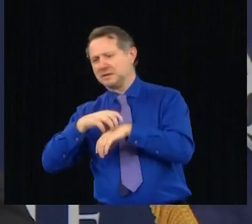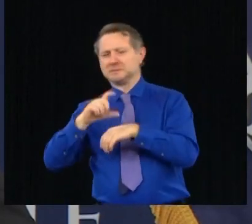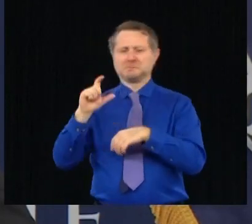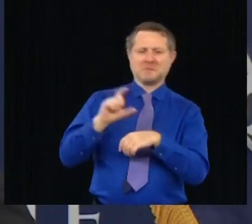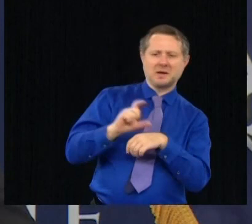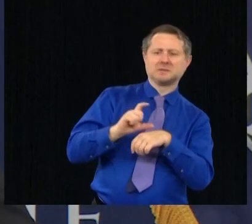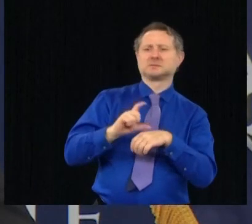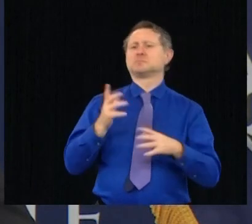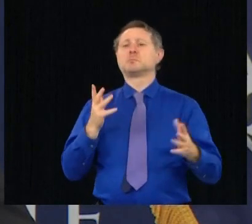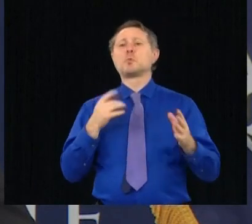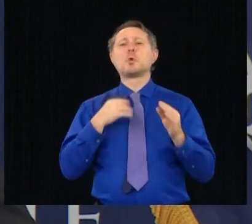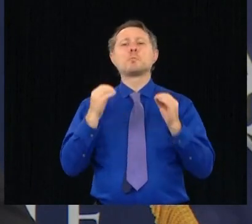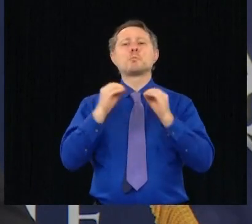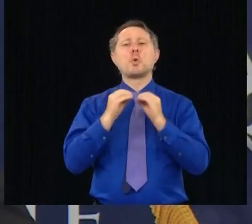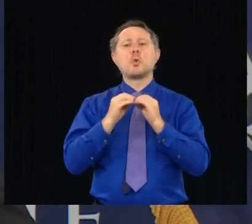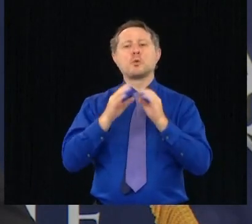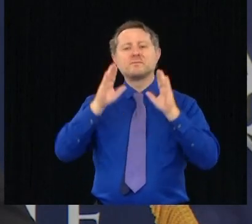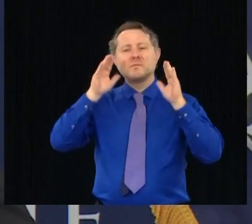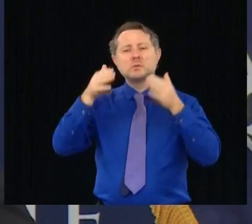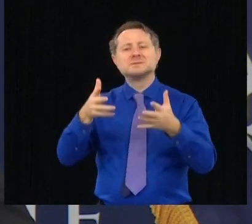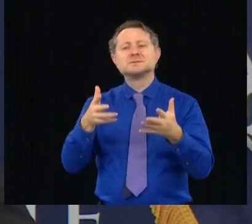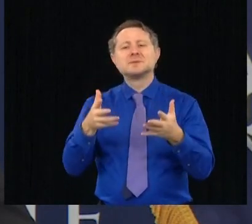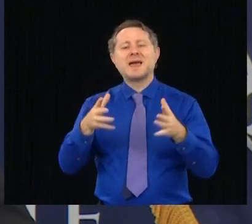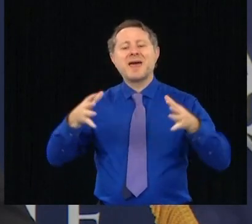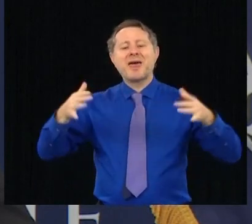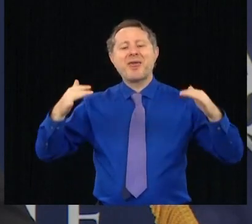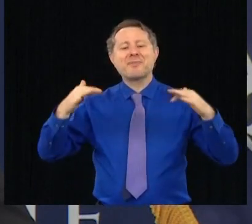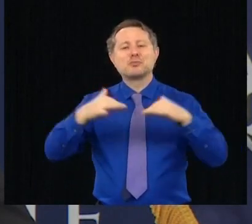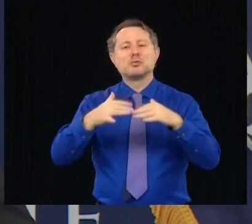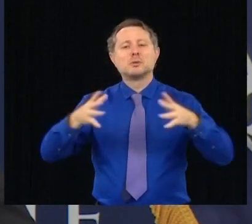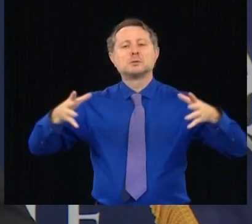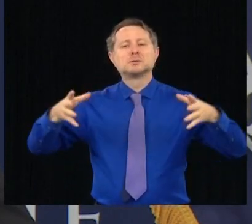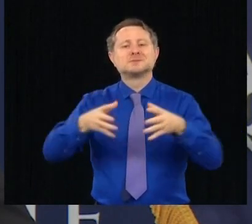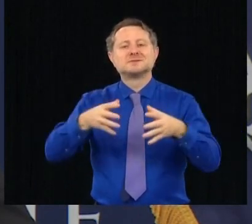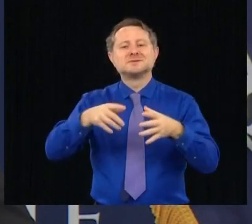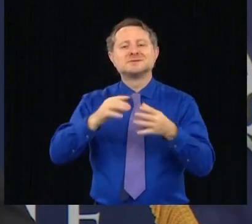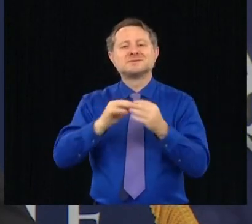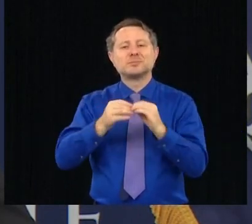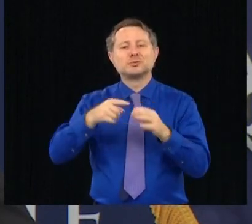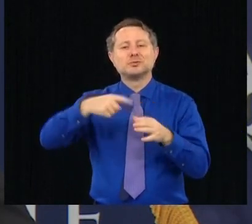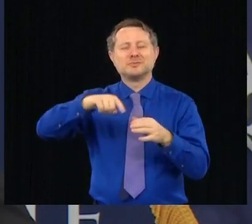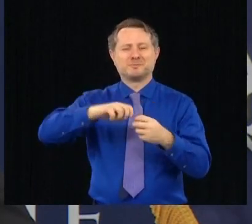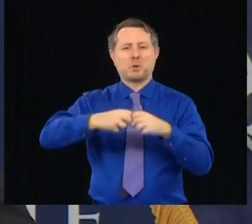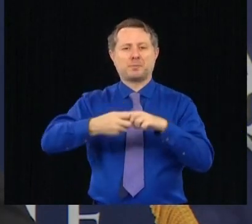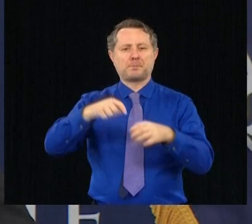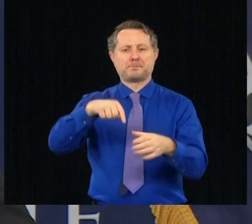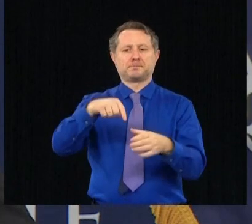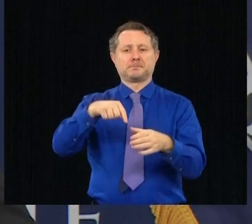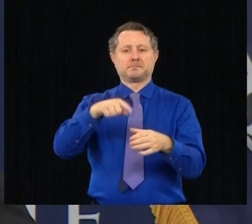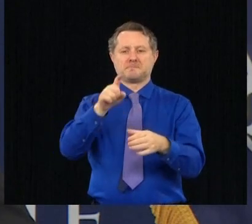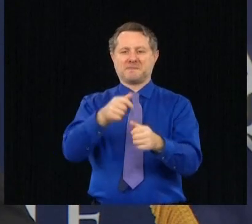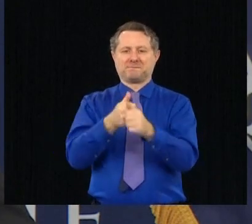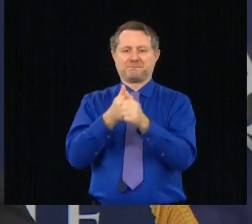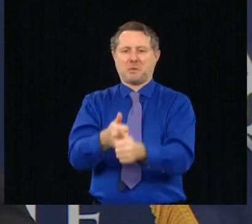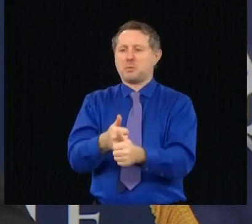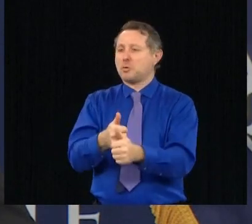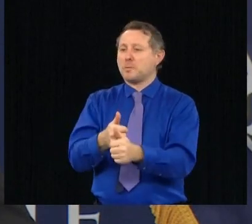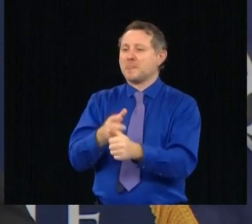YOU OFFER TO CHURCHES, TEMPLES, MOSQUES, ABOUT WHEN THEY CAN REOPEN? IT'S LESS ABOUT BEING A